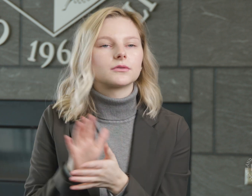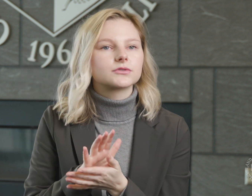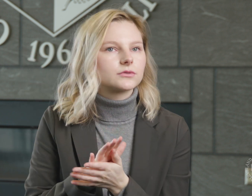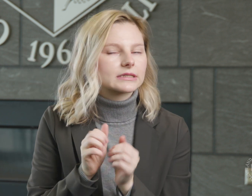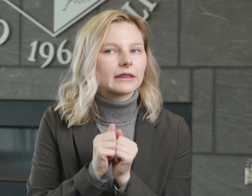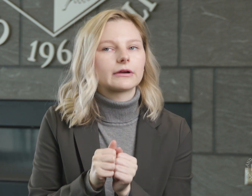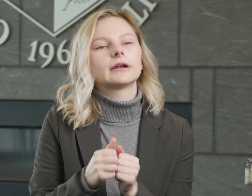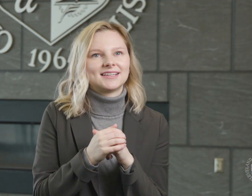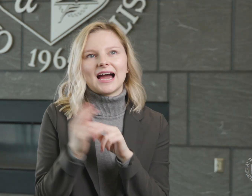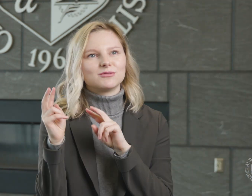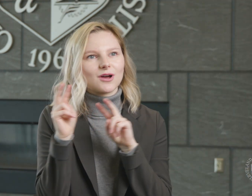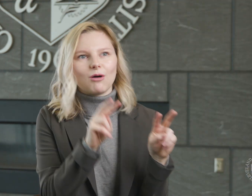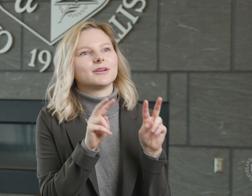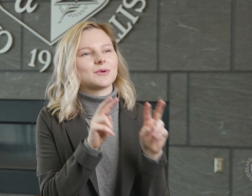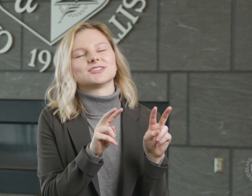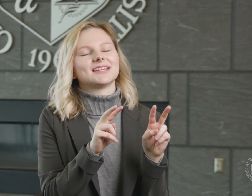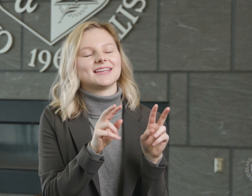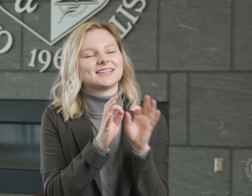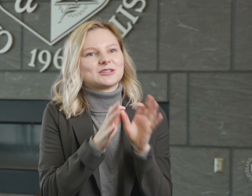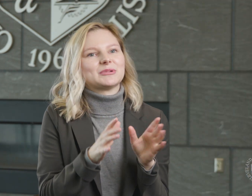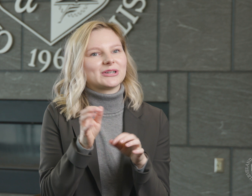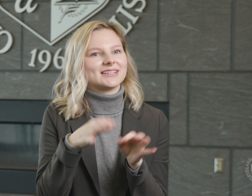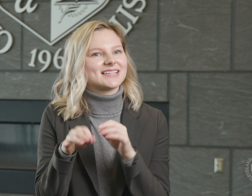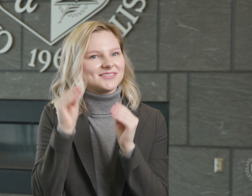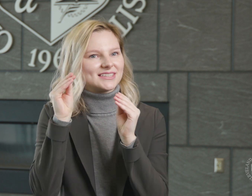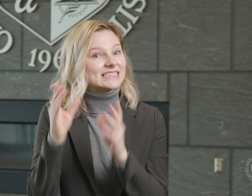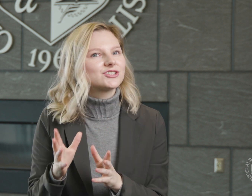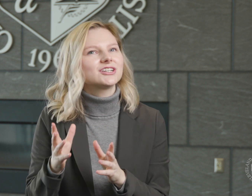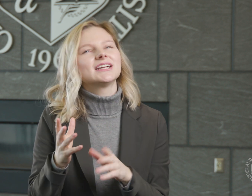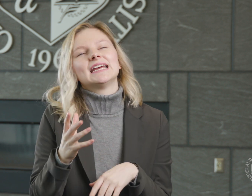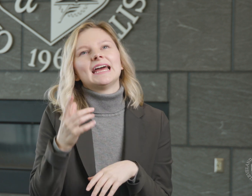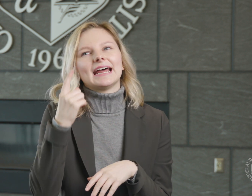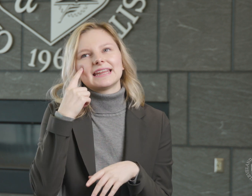all through school together I was always watching the interpreter instead of the teacher and I